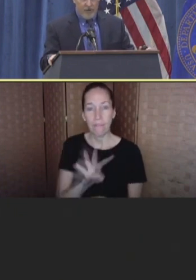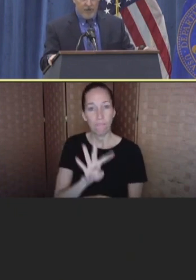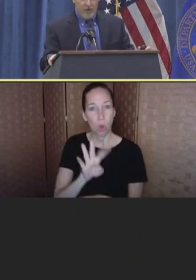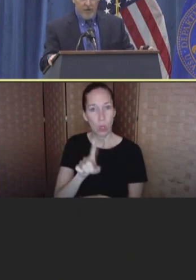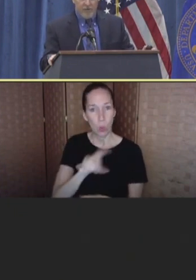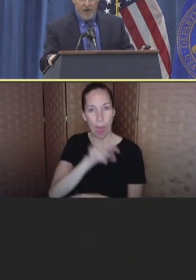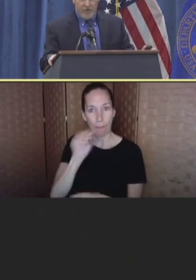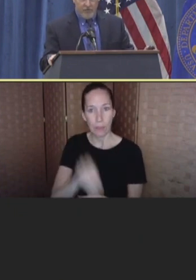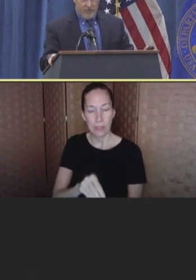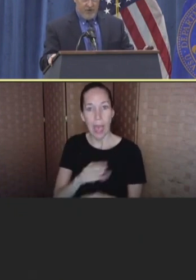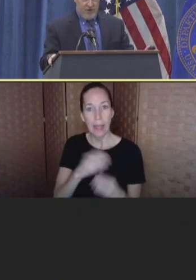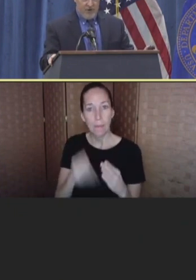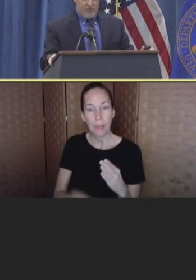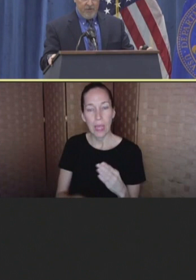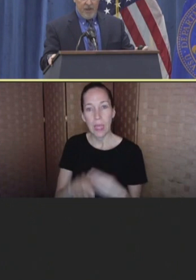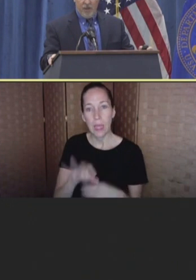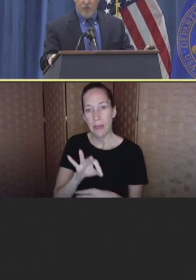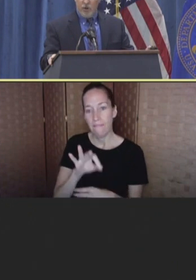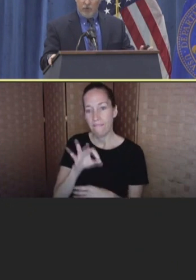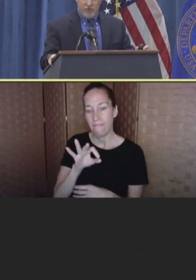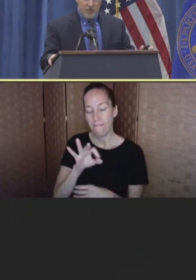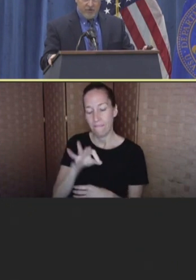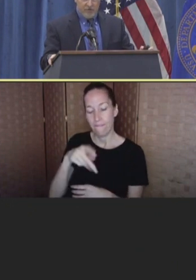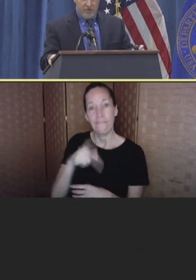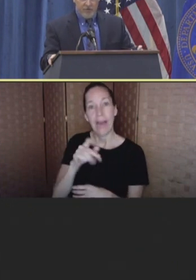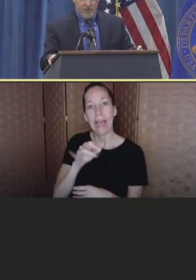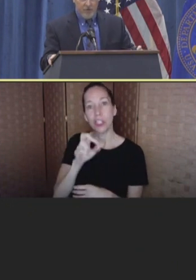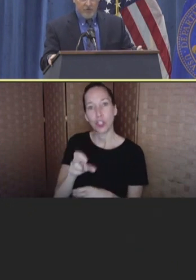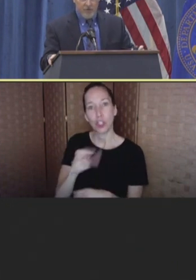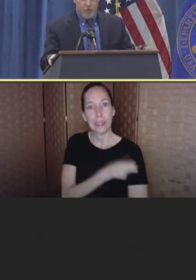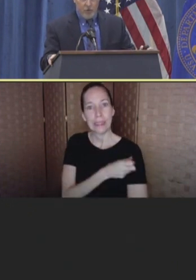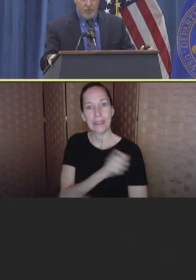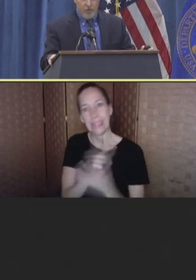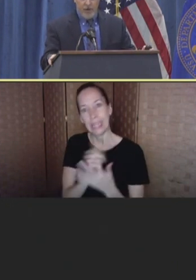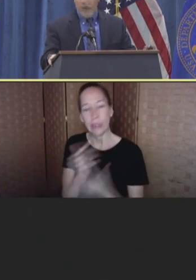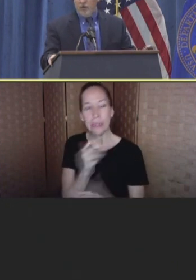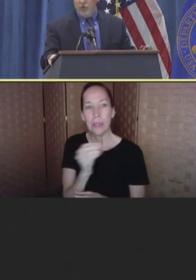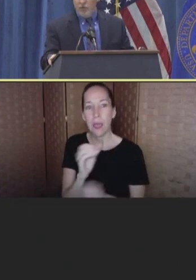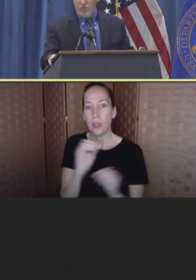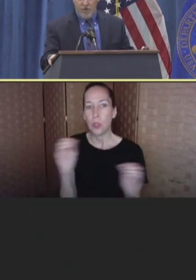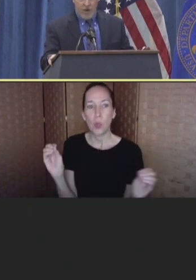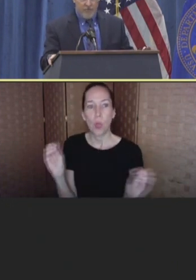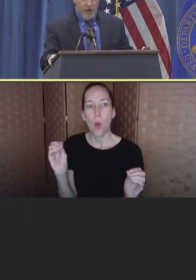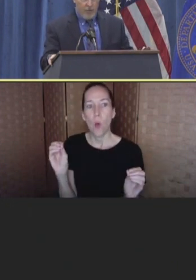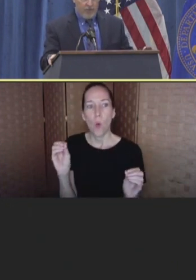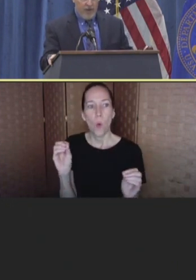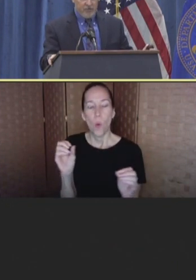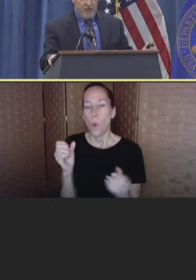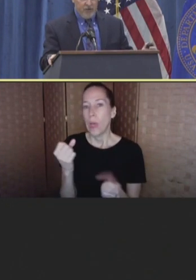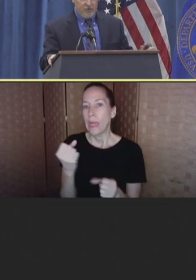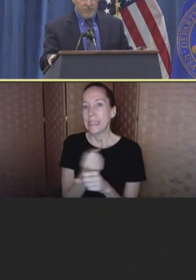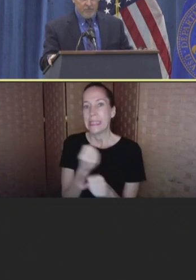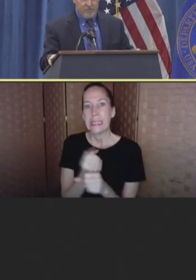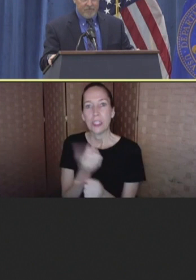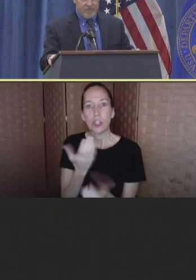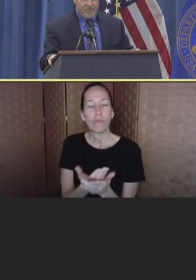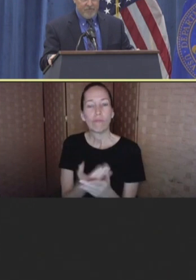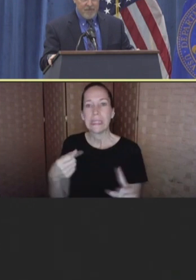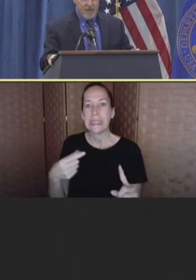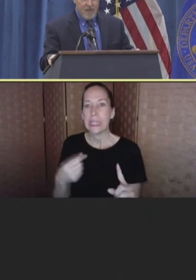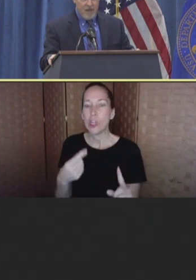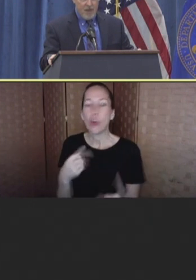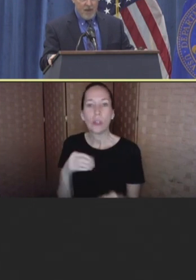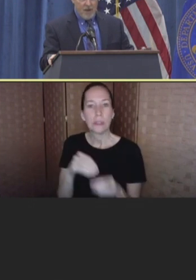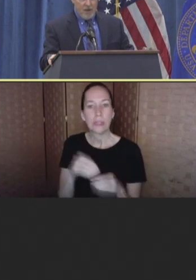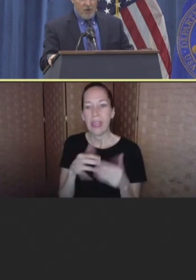the Pfizer series, and there were no statistical signals in the 21-day interval following vaccination.